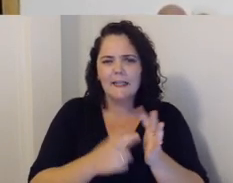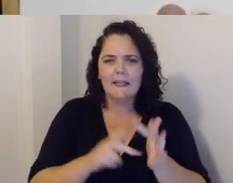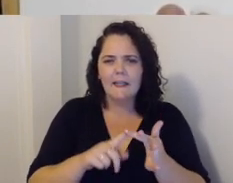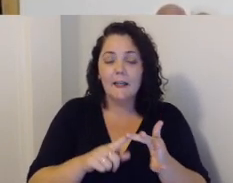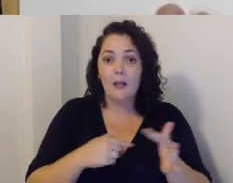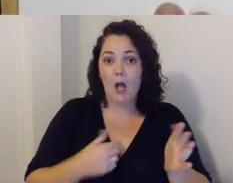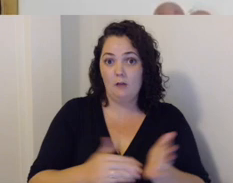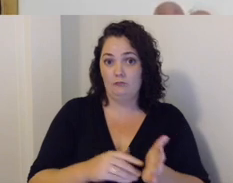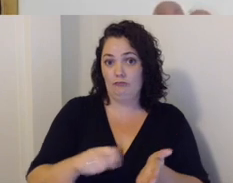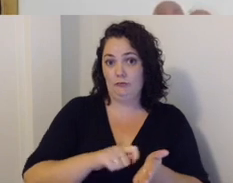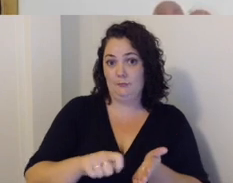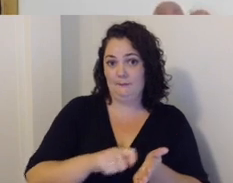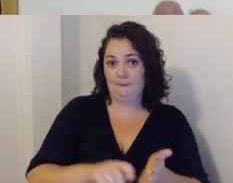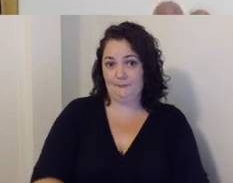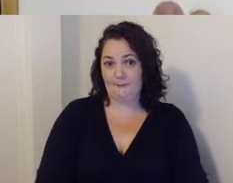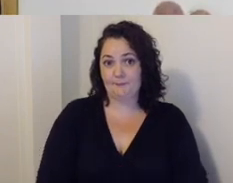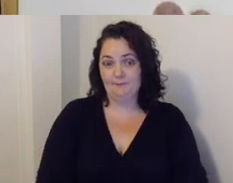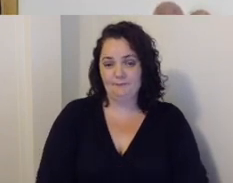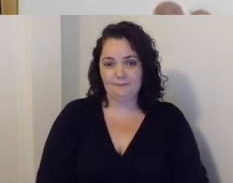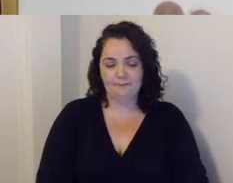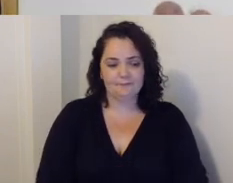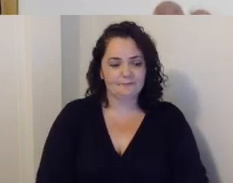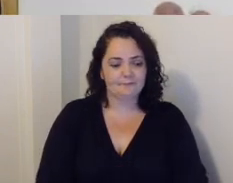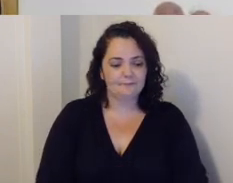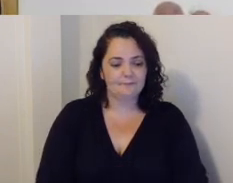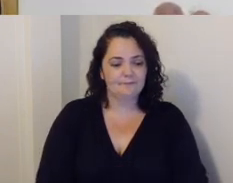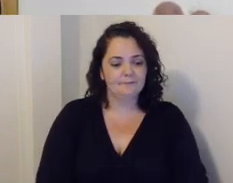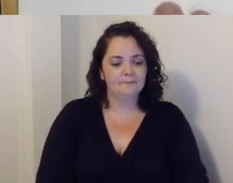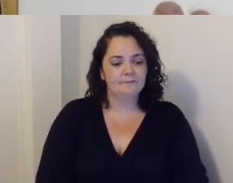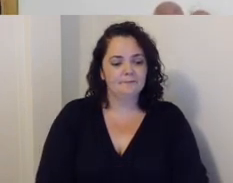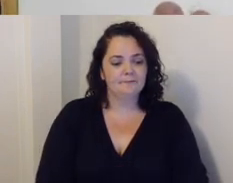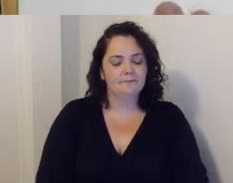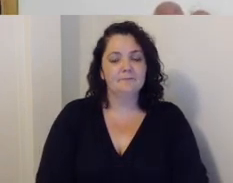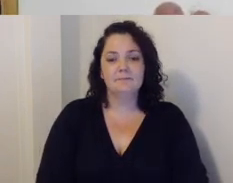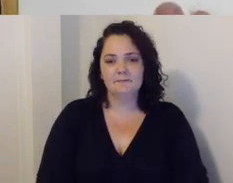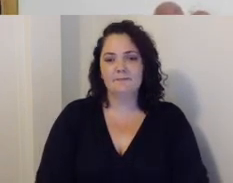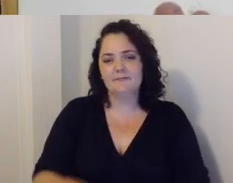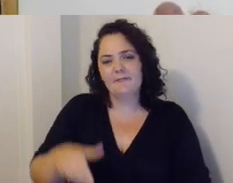eraser and just put that light back in but then I can also feel how that that calf coming down